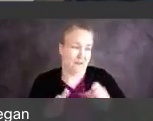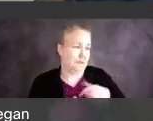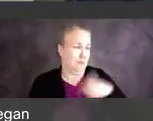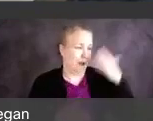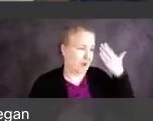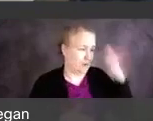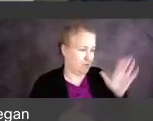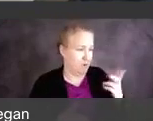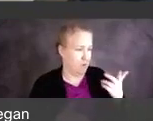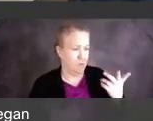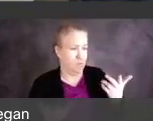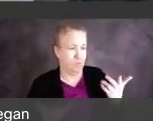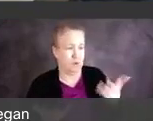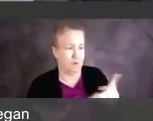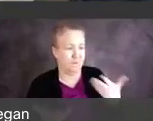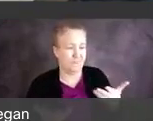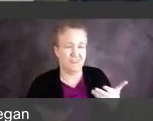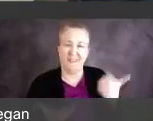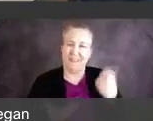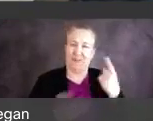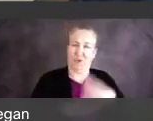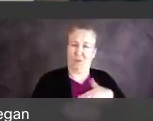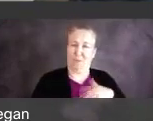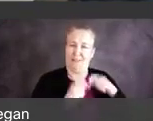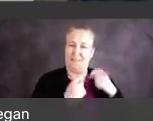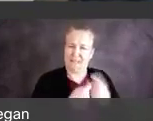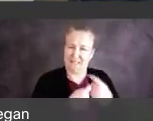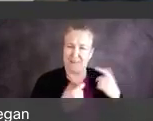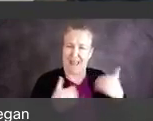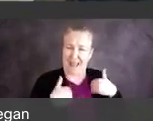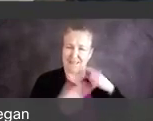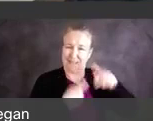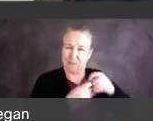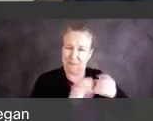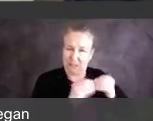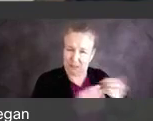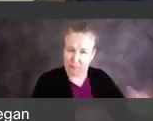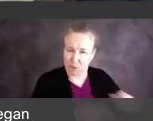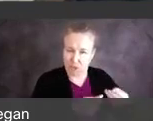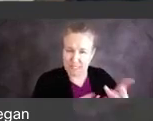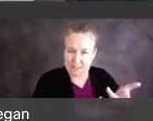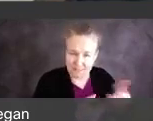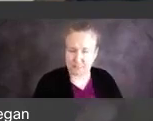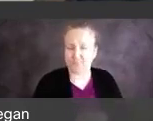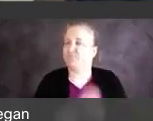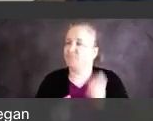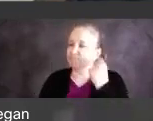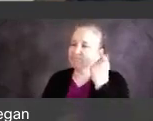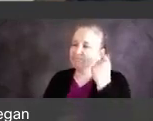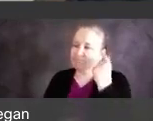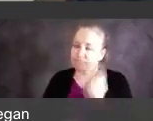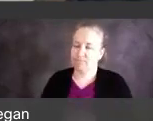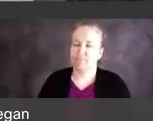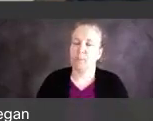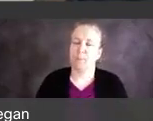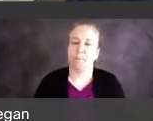anybody on my team would be able to pull that number together. [Reporter] Sure, I understand that. Back